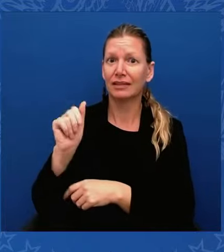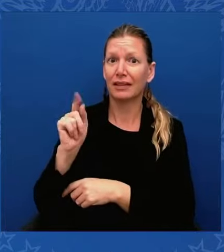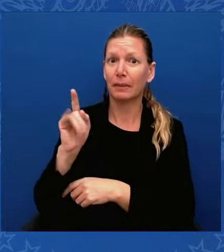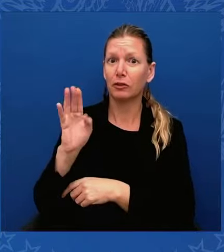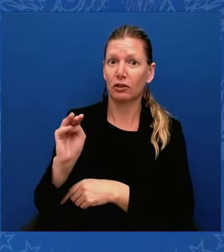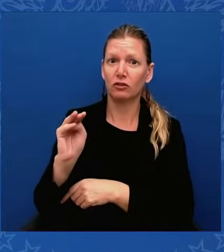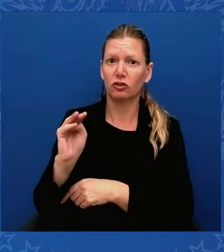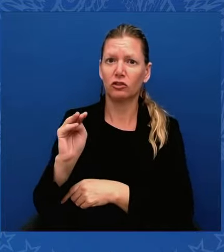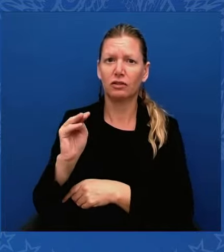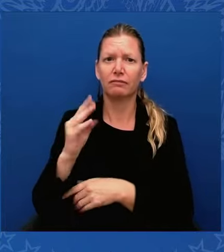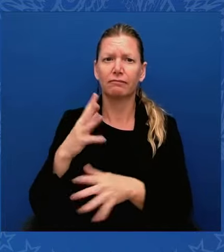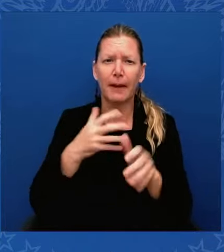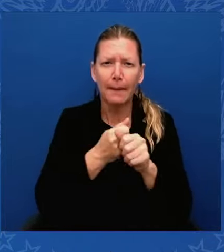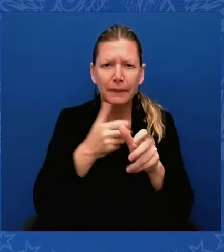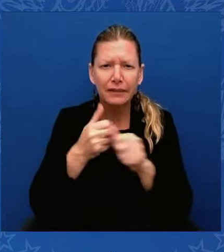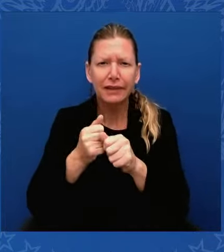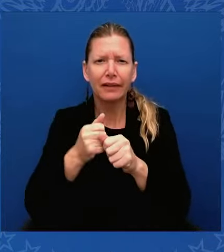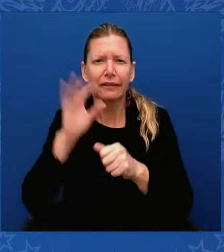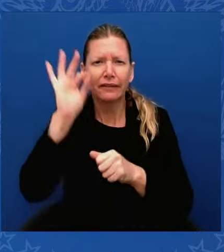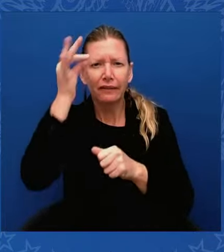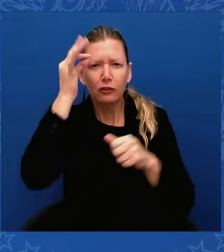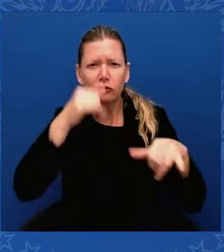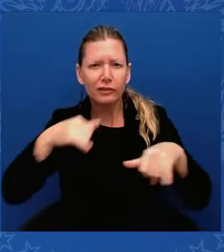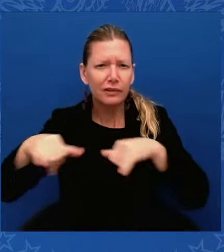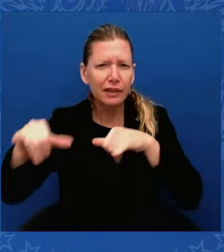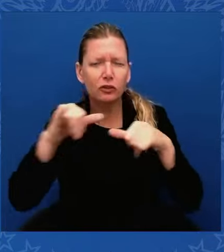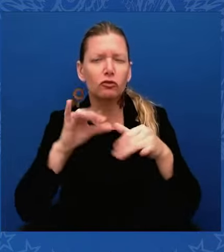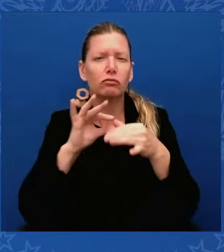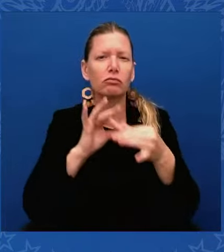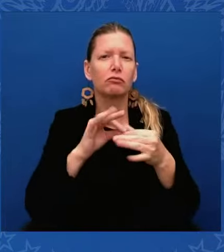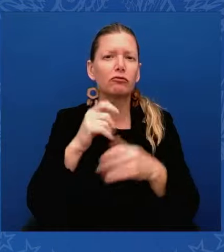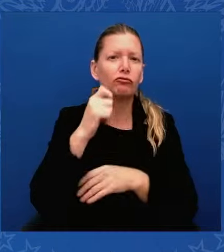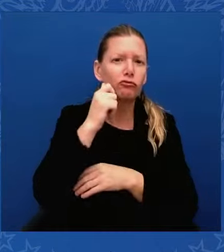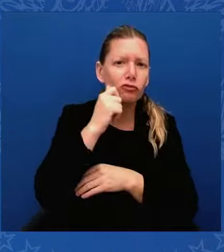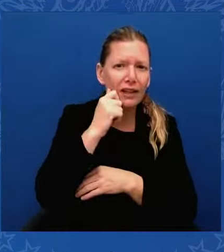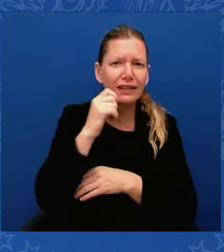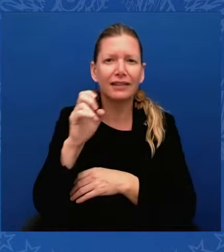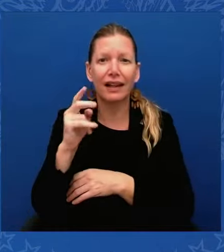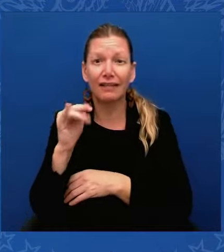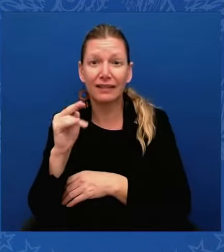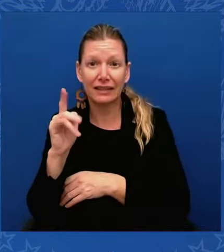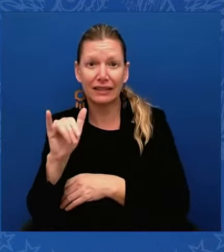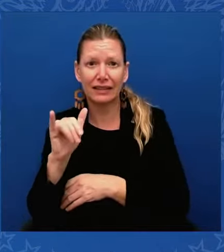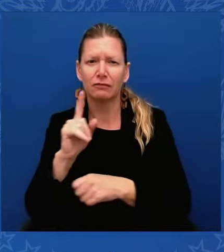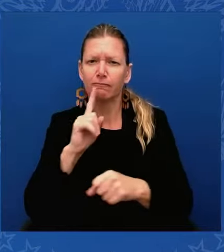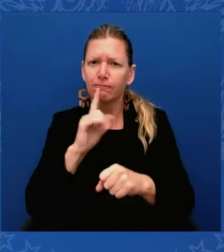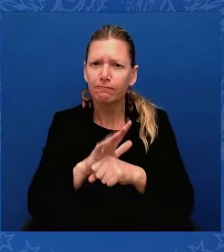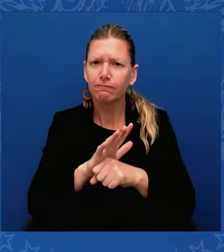ensuring that every federal agency will disaggregate AANHPI data.